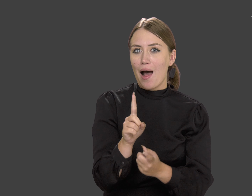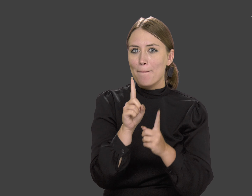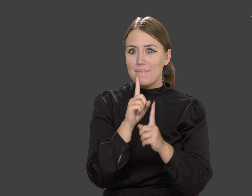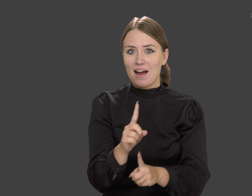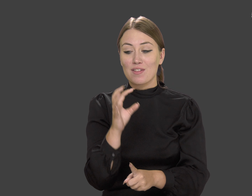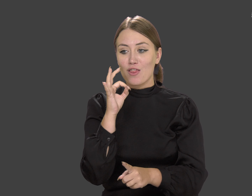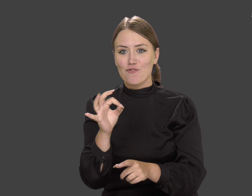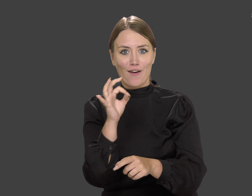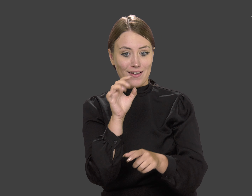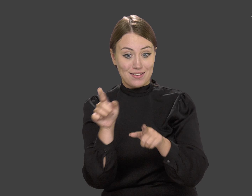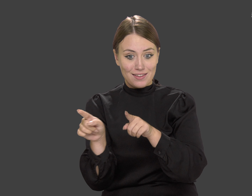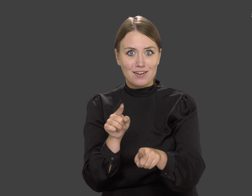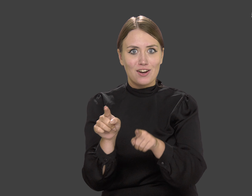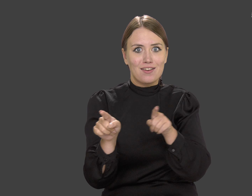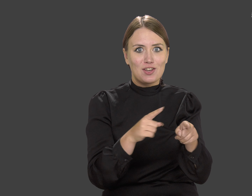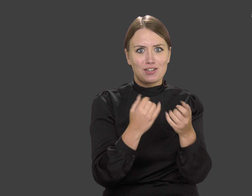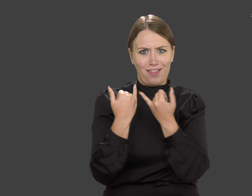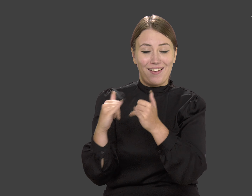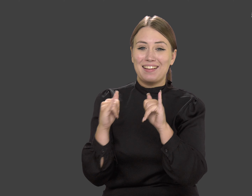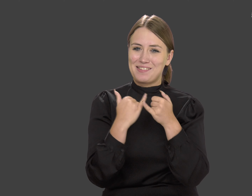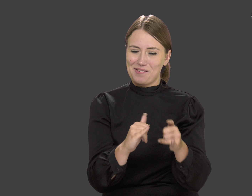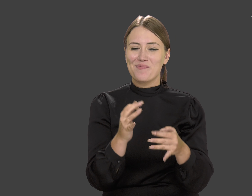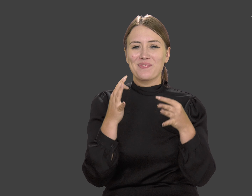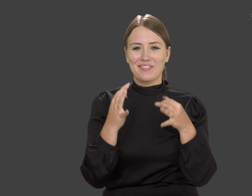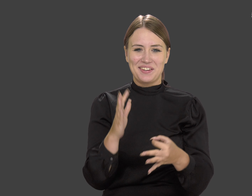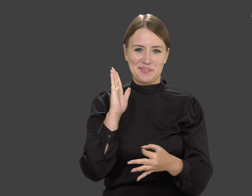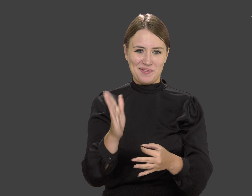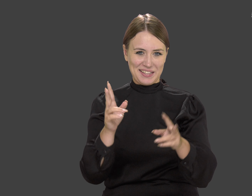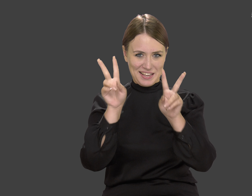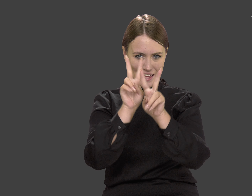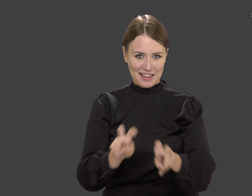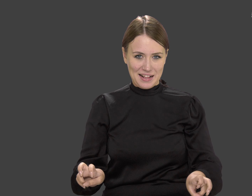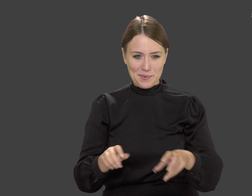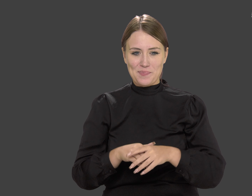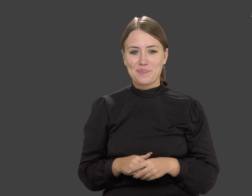but have different meanings.